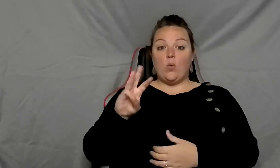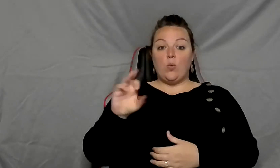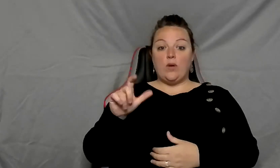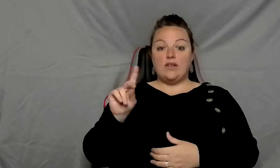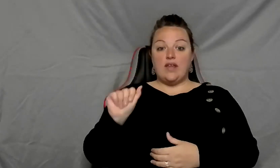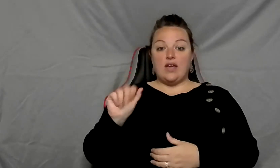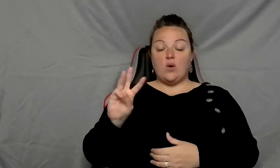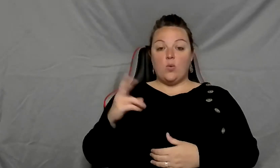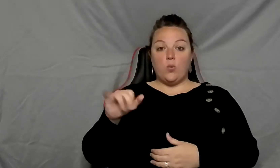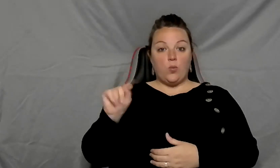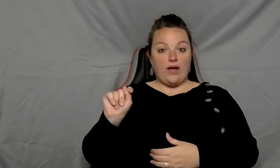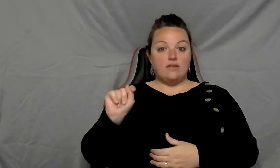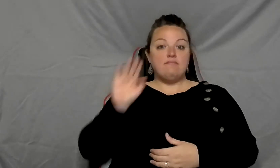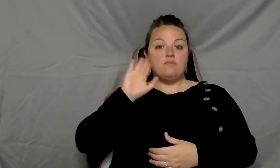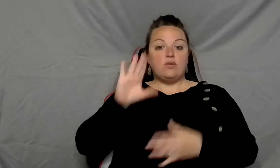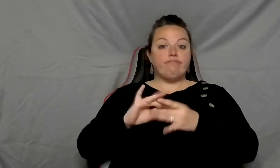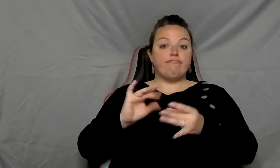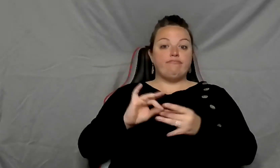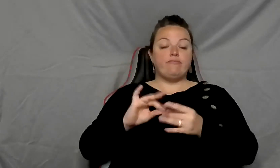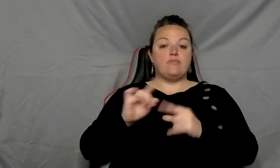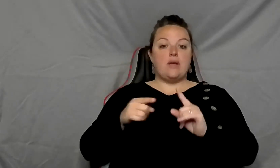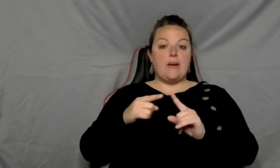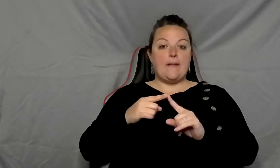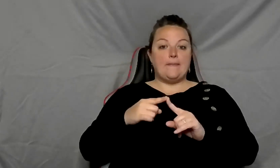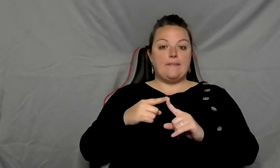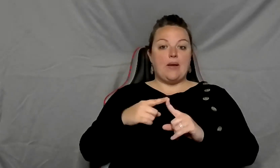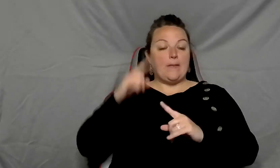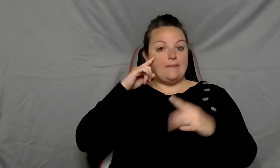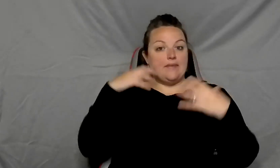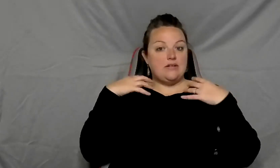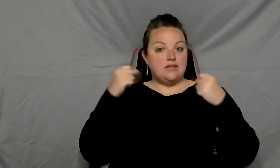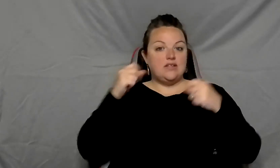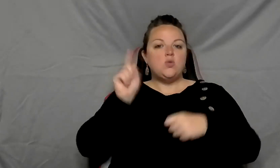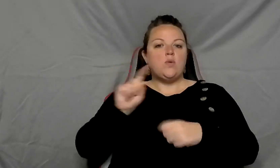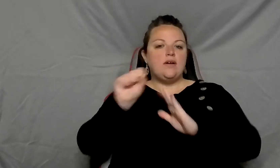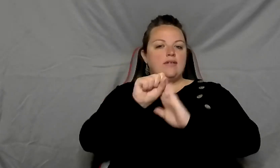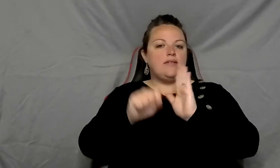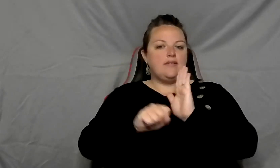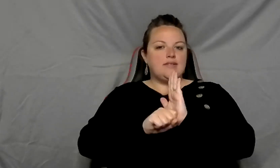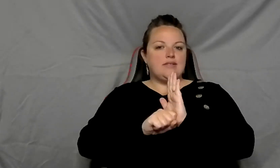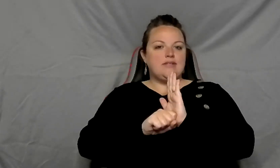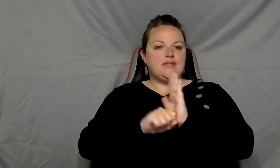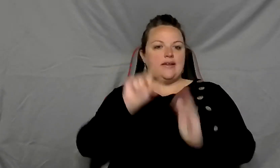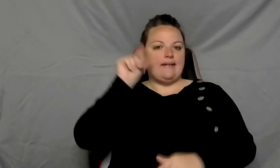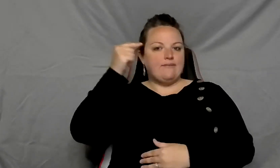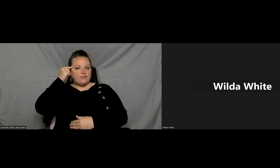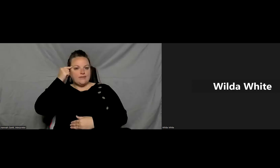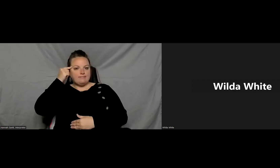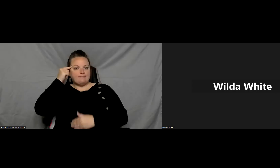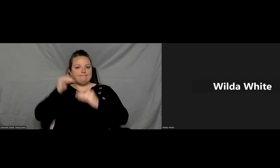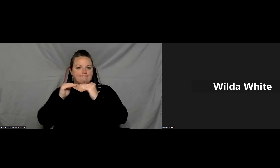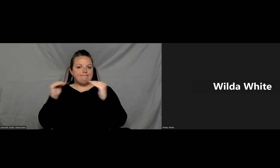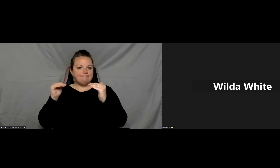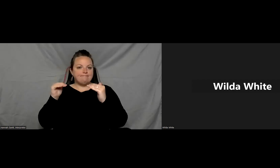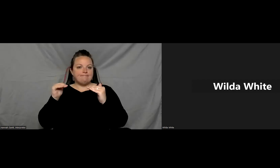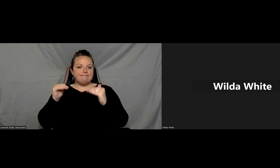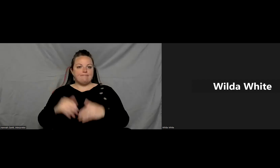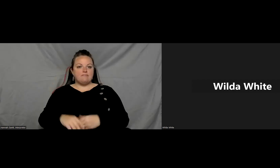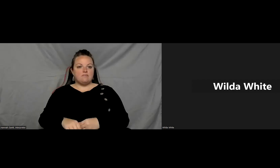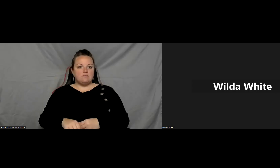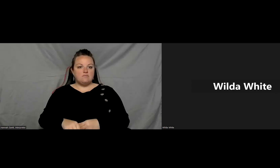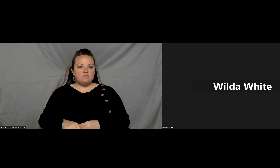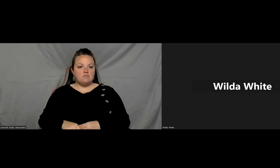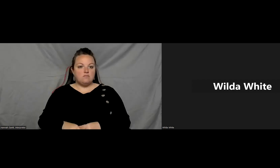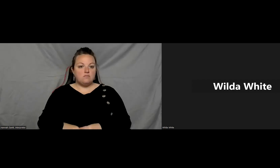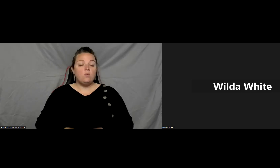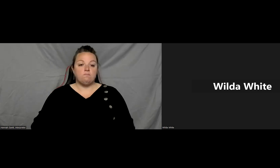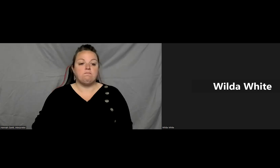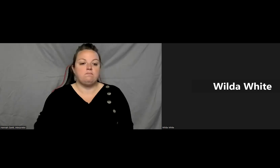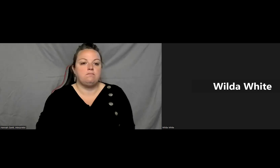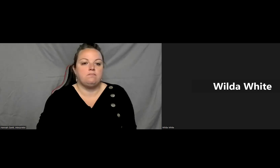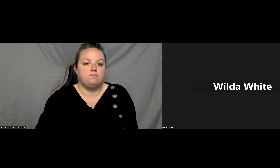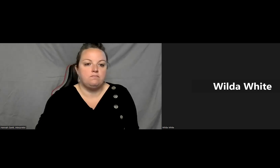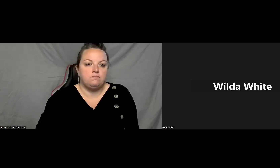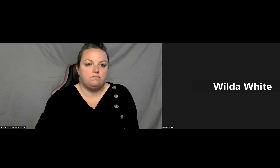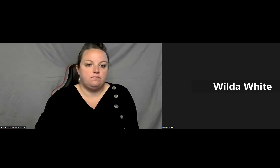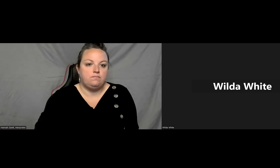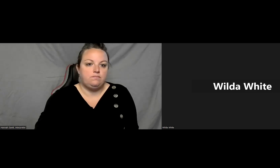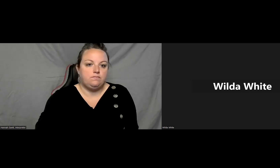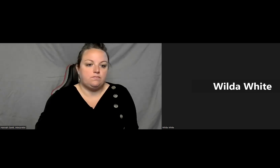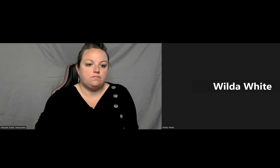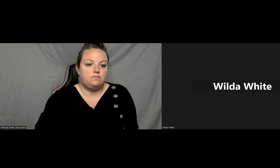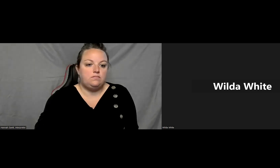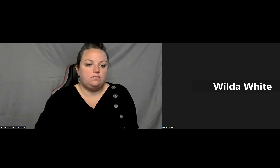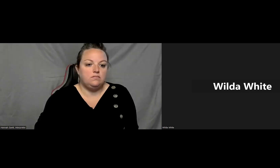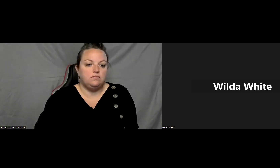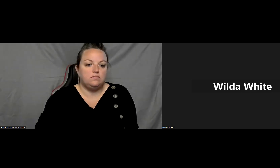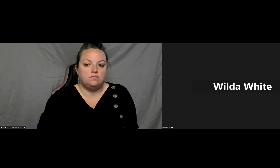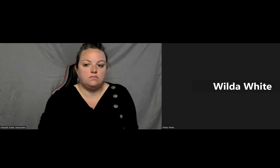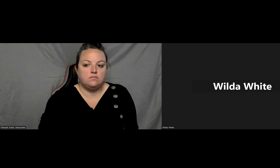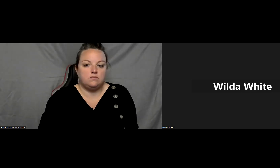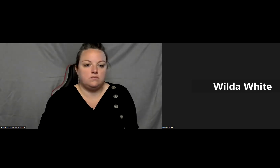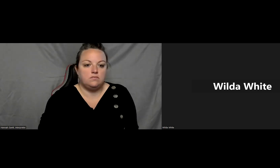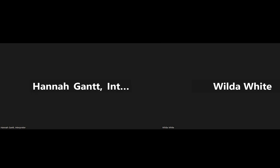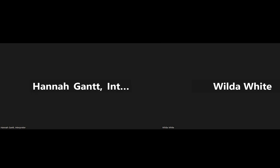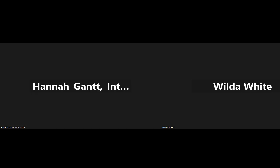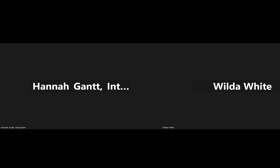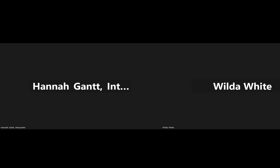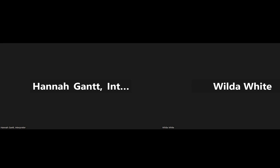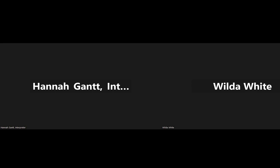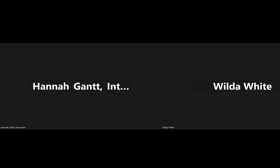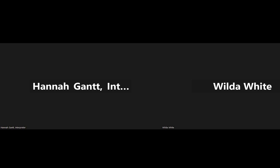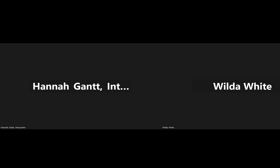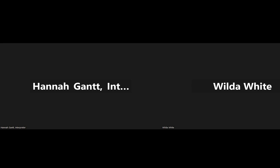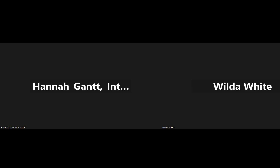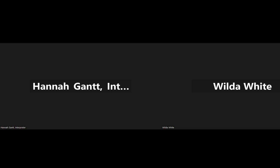going to talk about rhetoric on mental illness in the state house. Wilda?